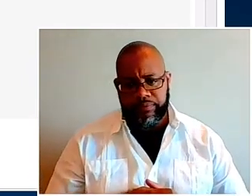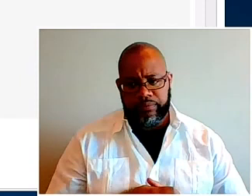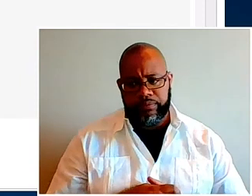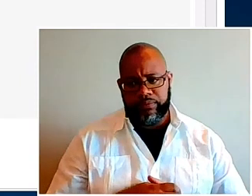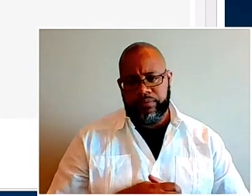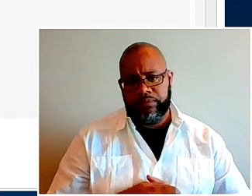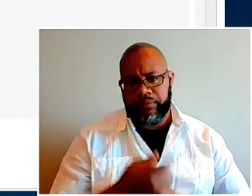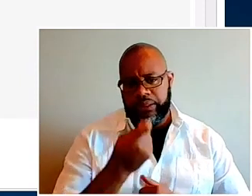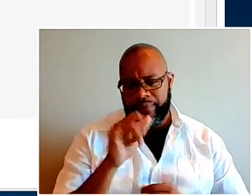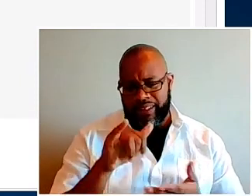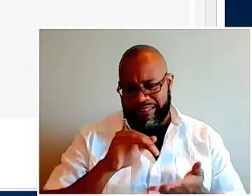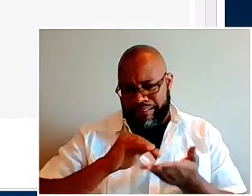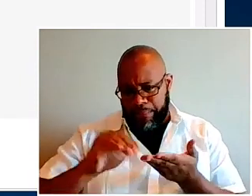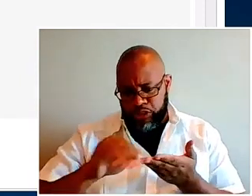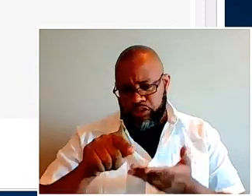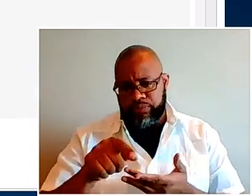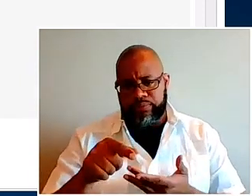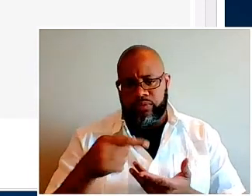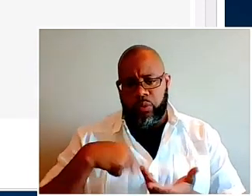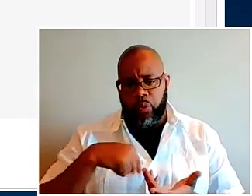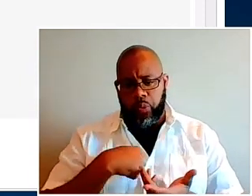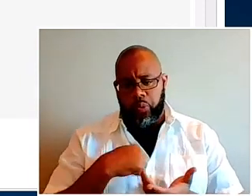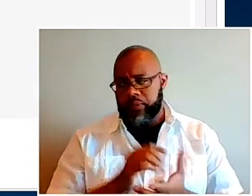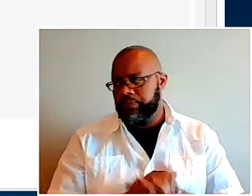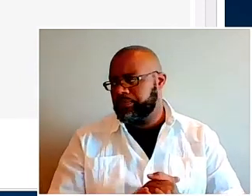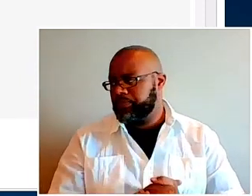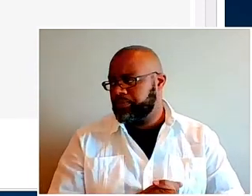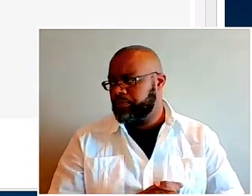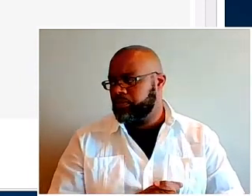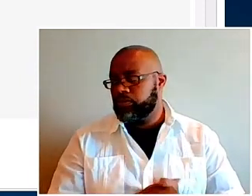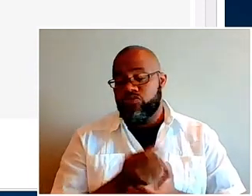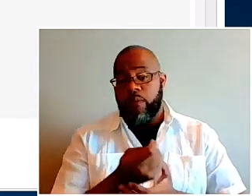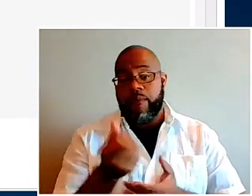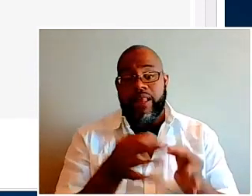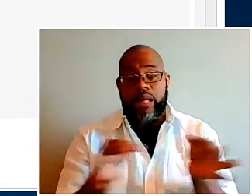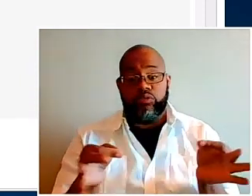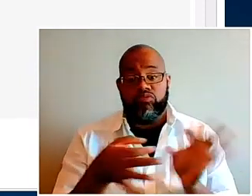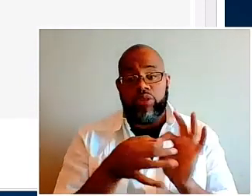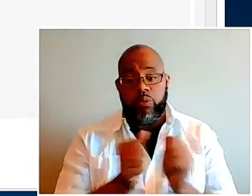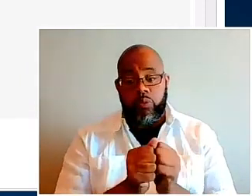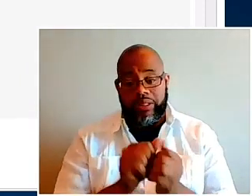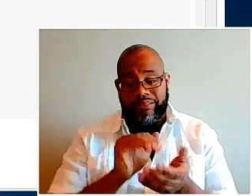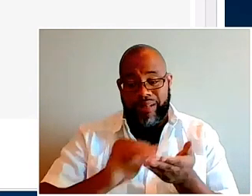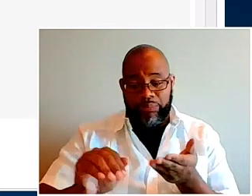these exemptions. We have removed the language related to exemptions if an institution is accredited by an